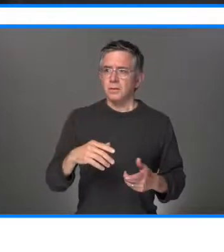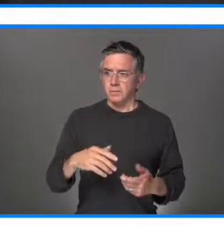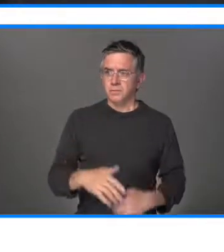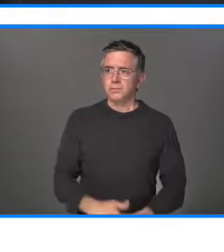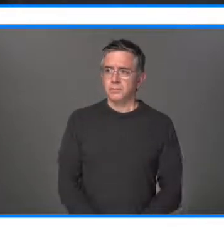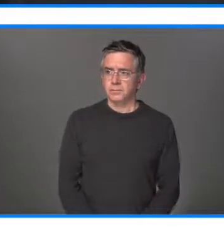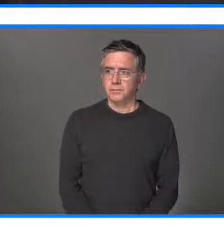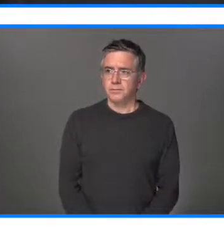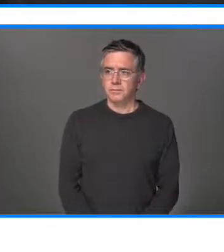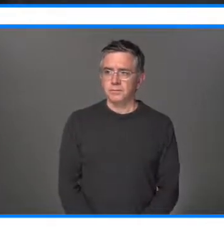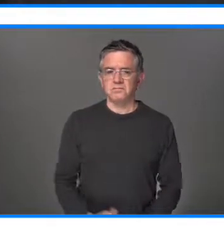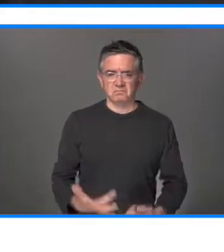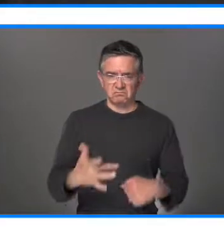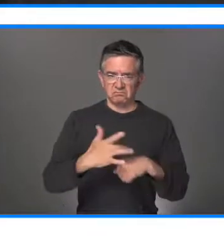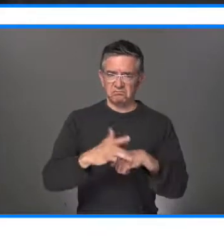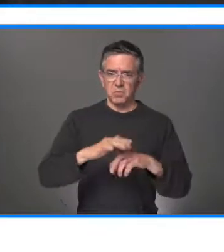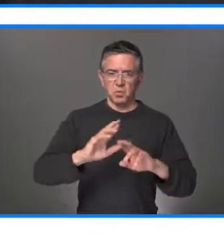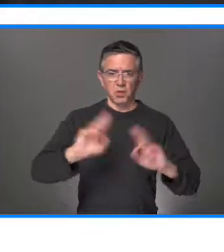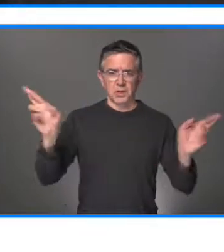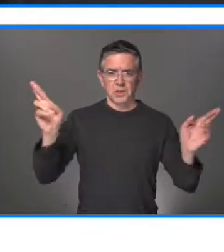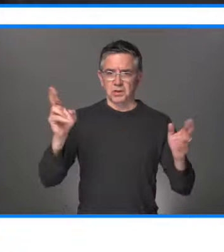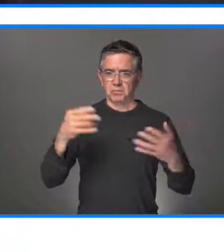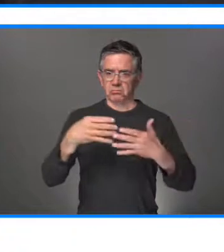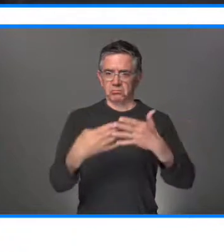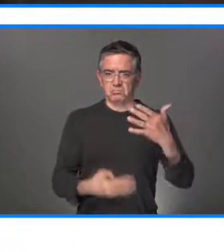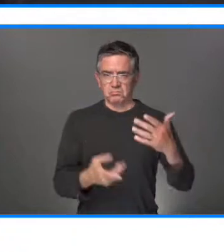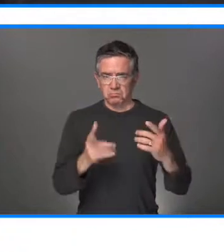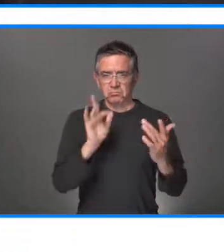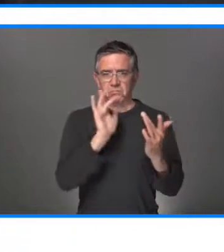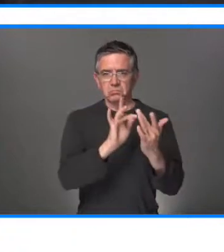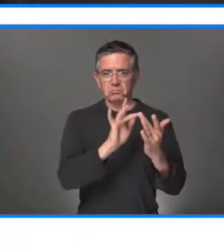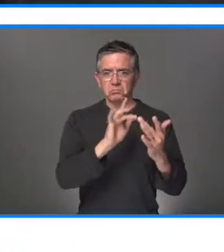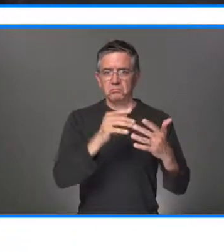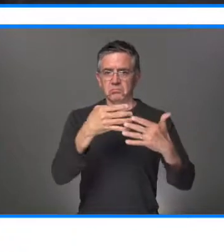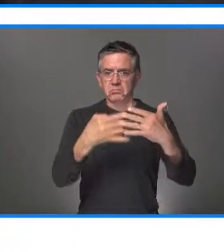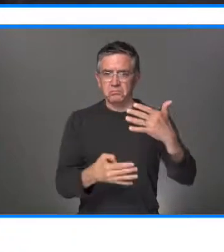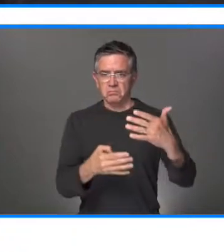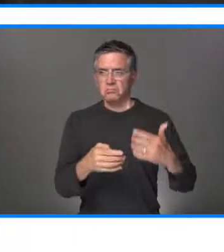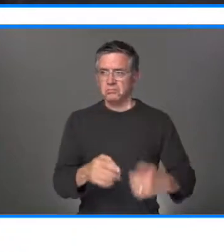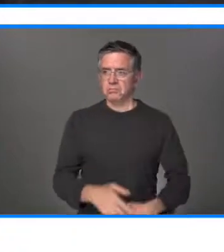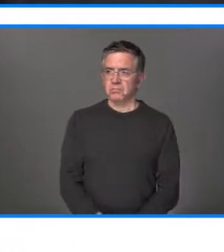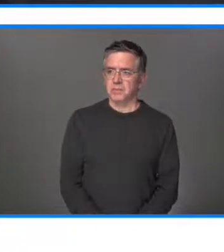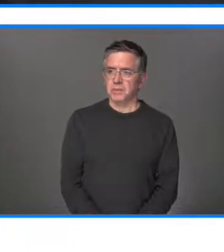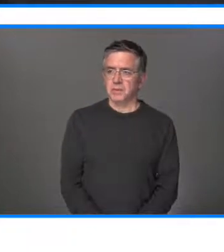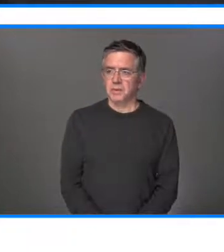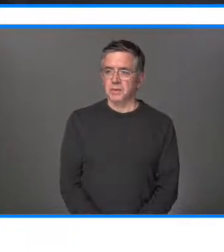With all these vaccine providers and plenty of appointments, you just need to know where to look to make one.